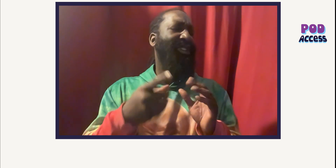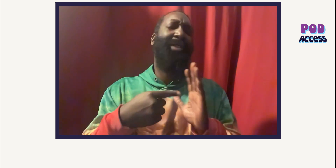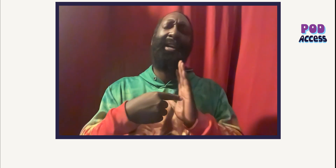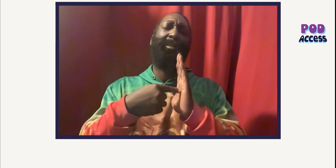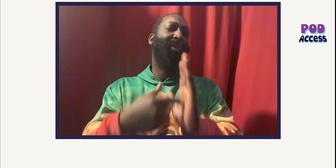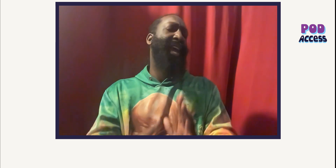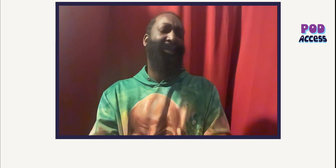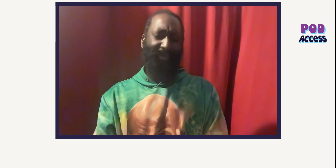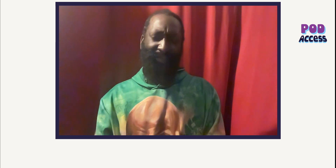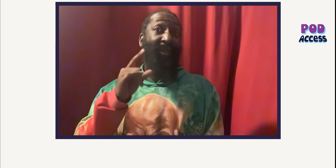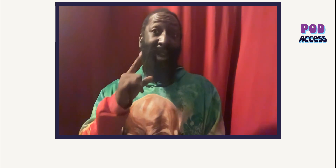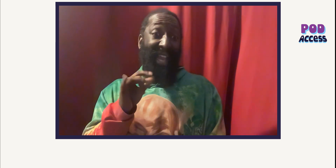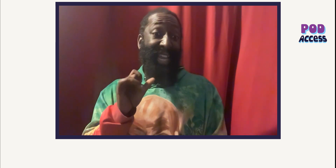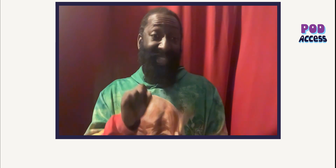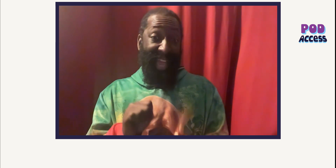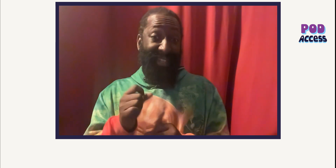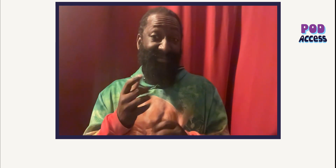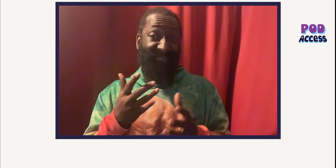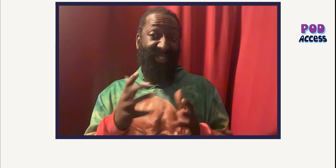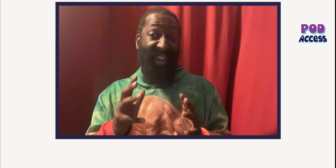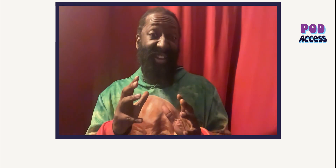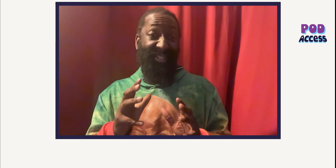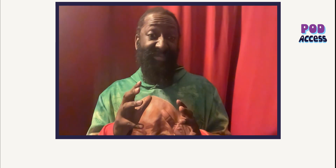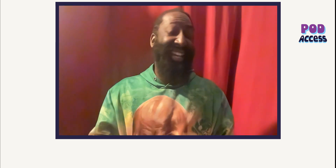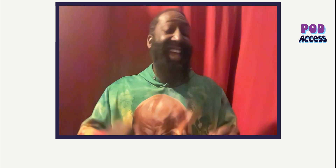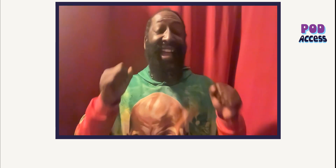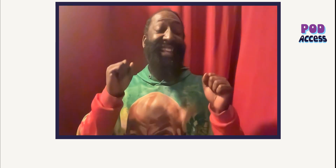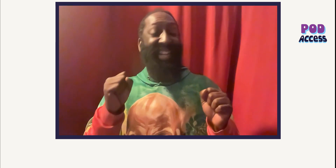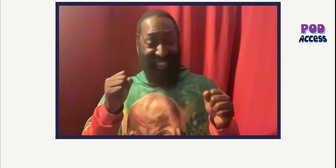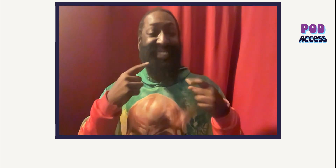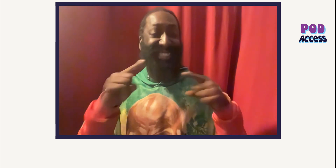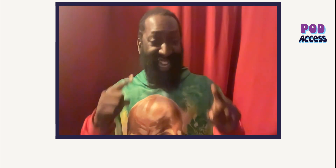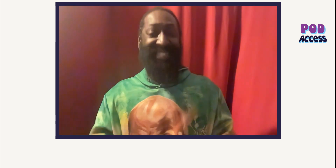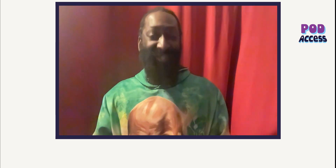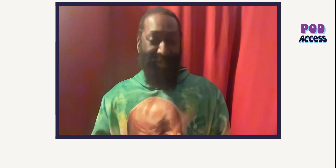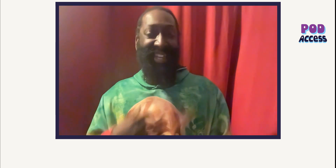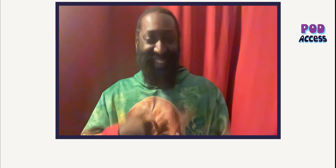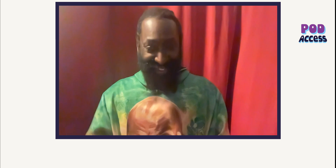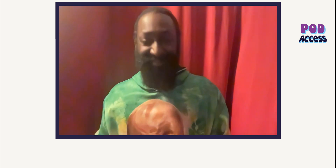they're trying to put out. When I get that done, that is success for me.